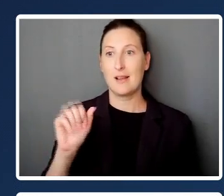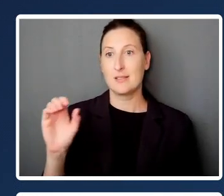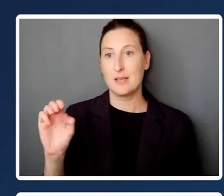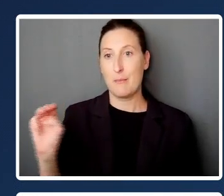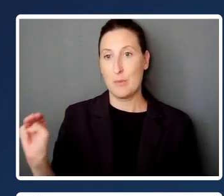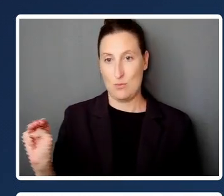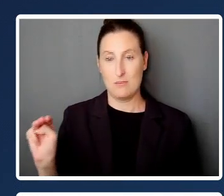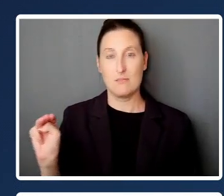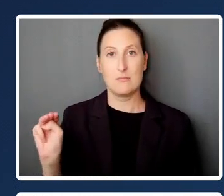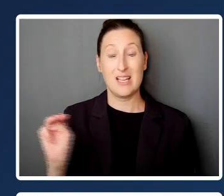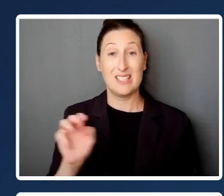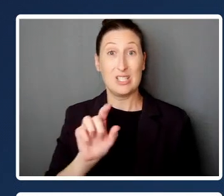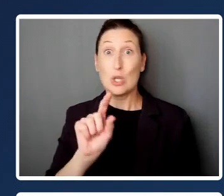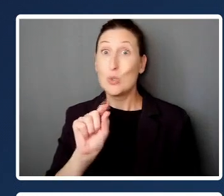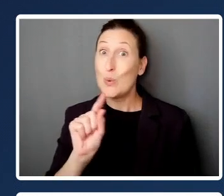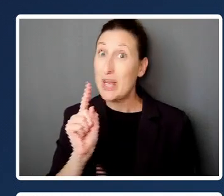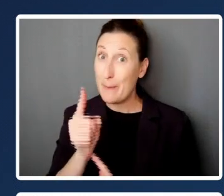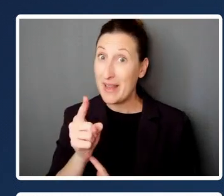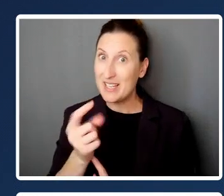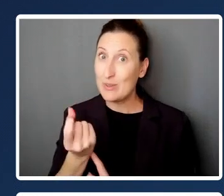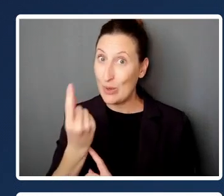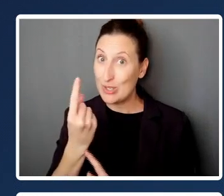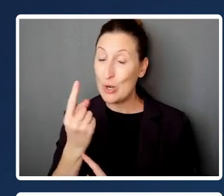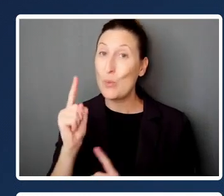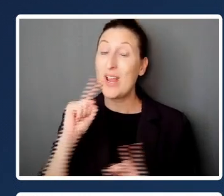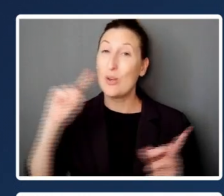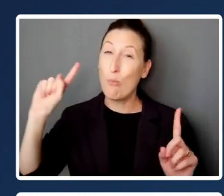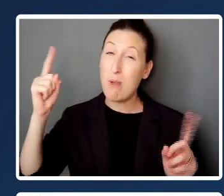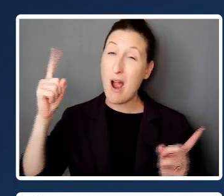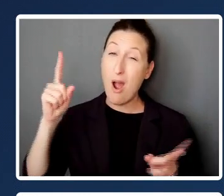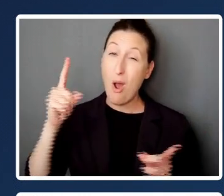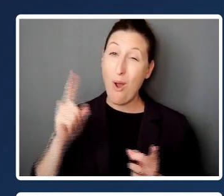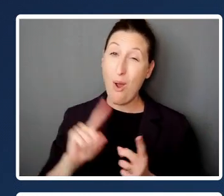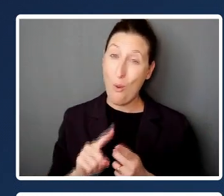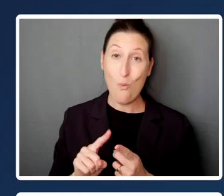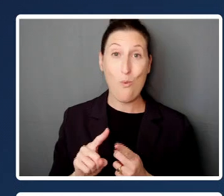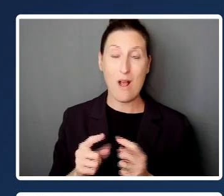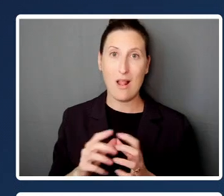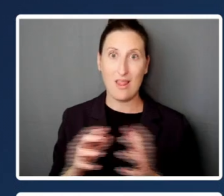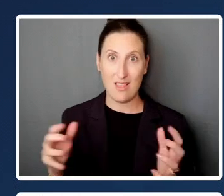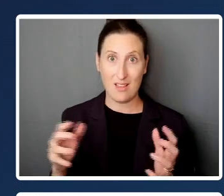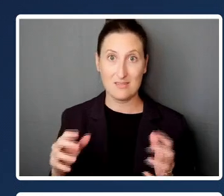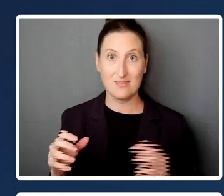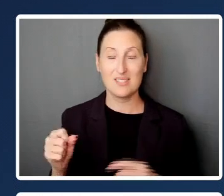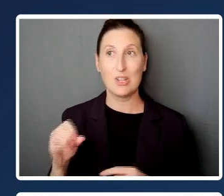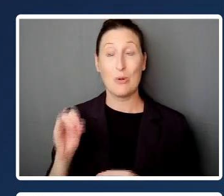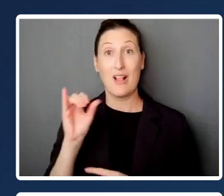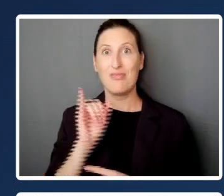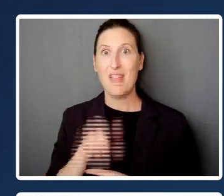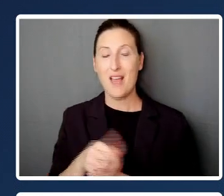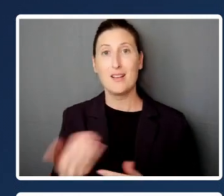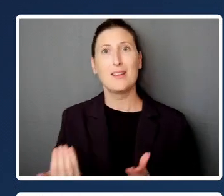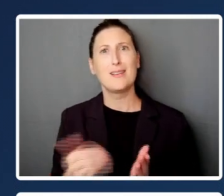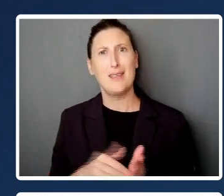we had to scale that down a little bit. And that -- again, to one of you all's comments